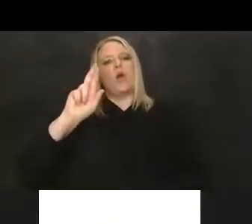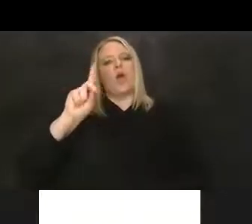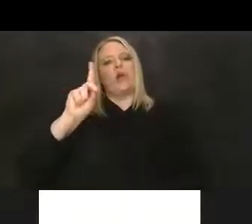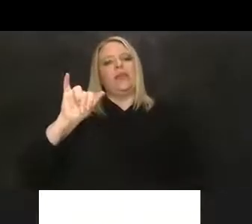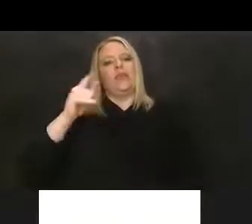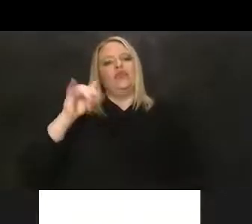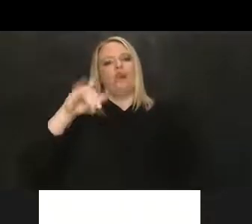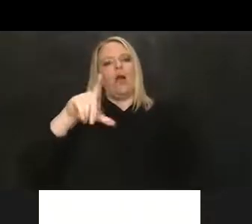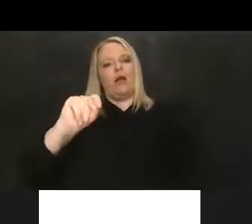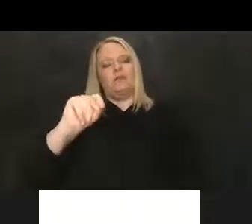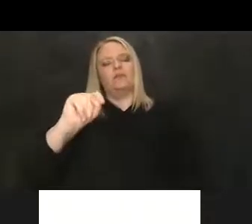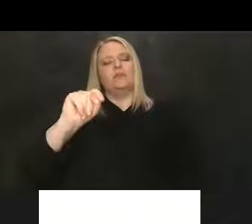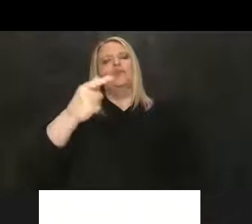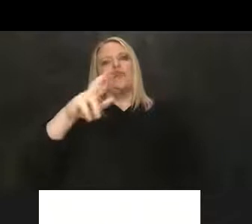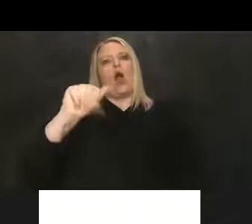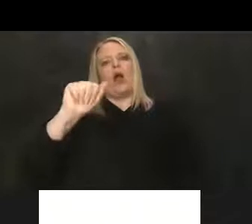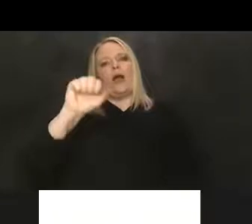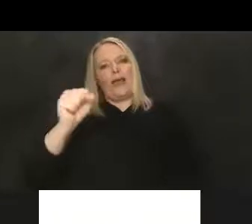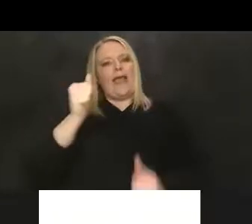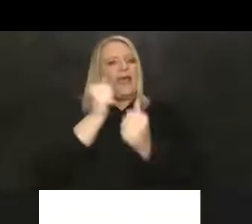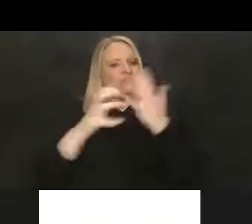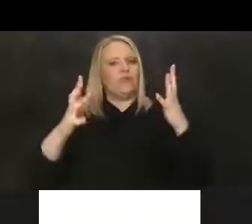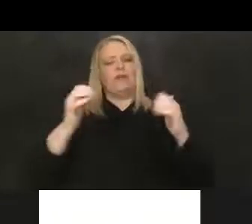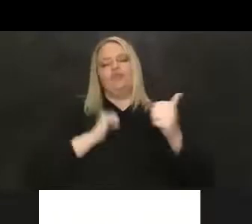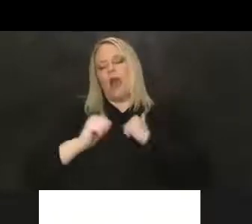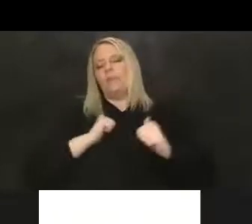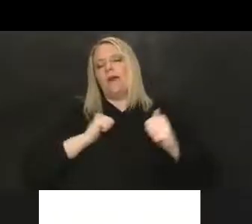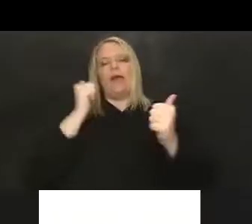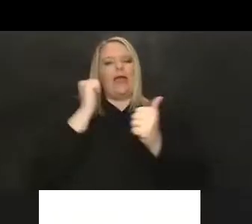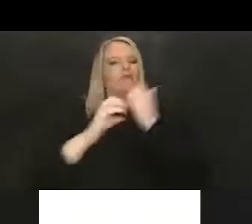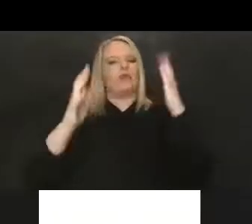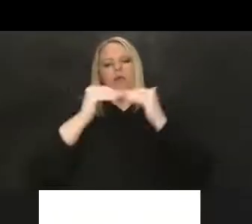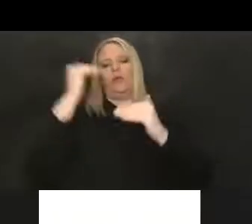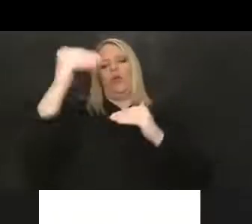dramatic and everything being over-the-top I- you know, everything was spectacle.